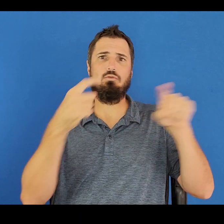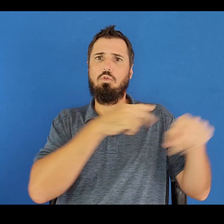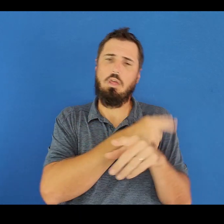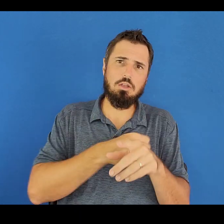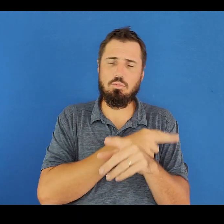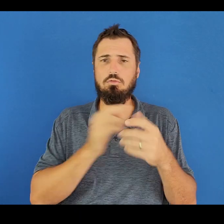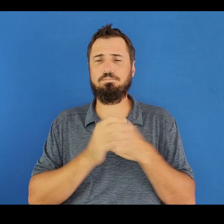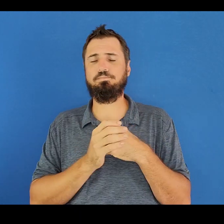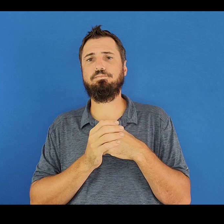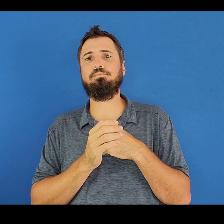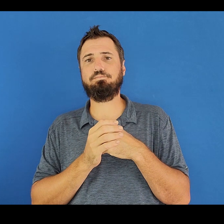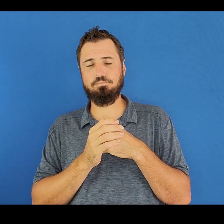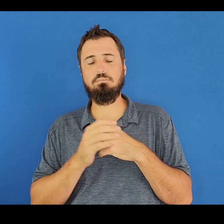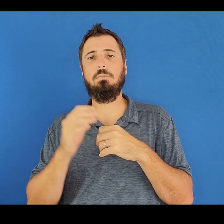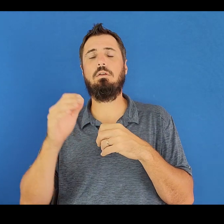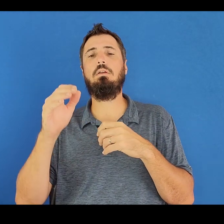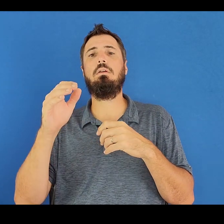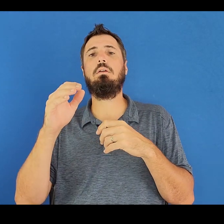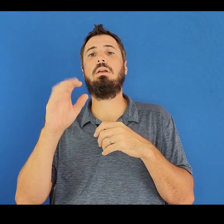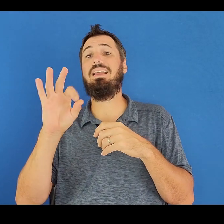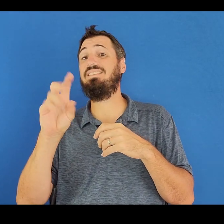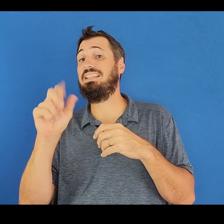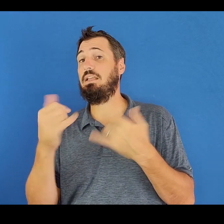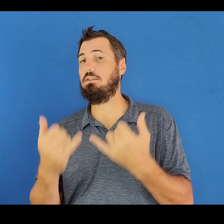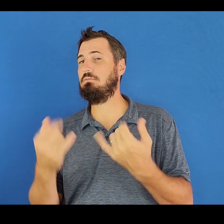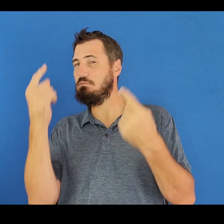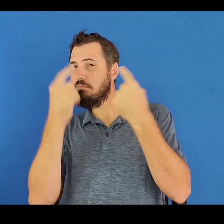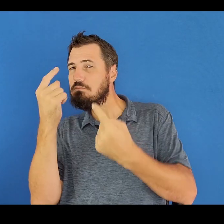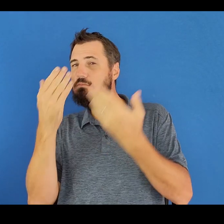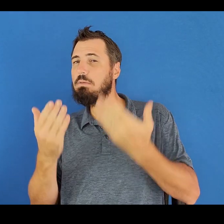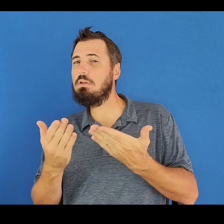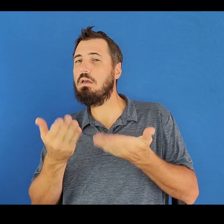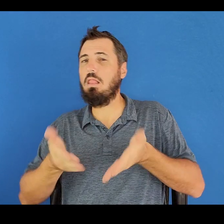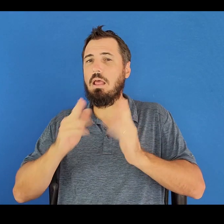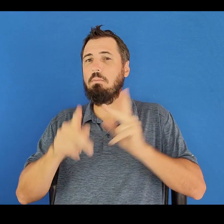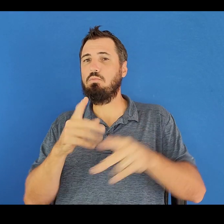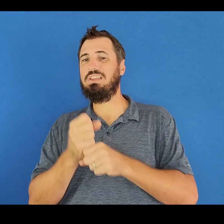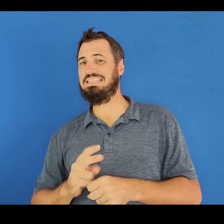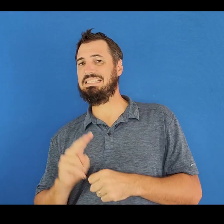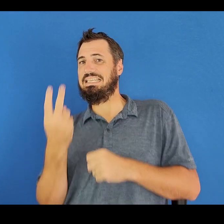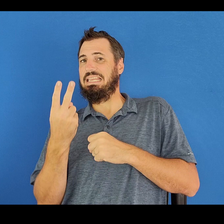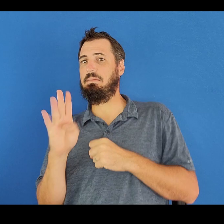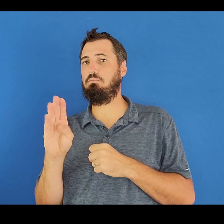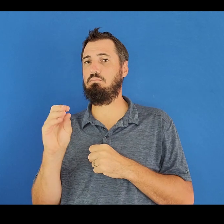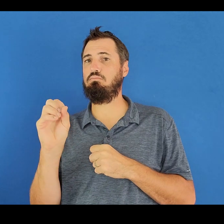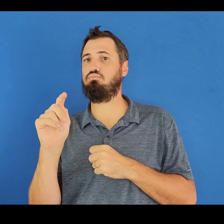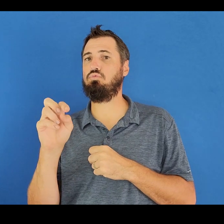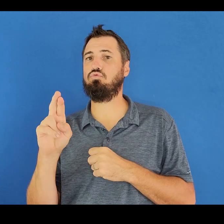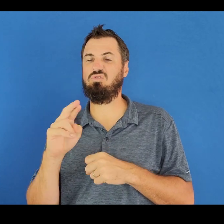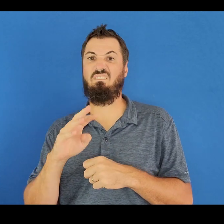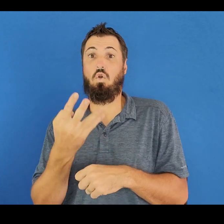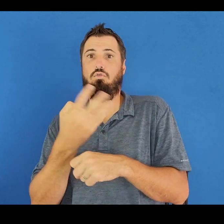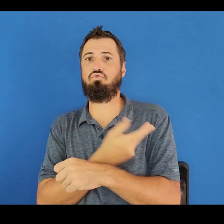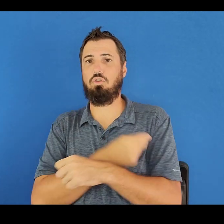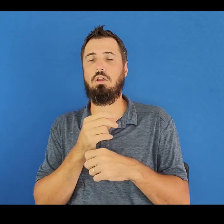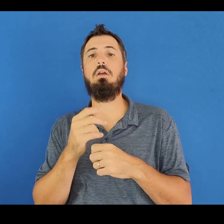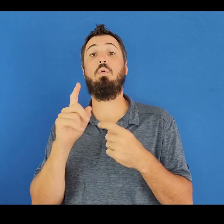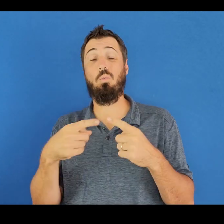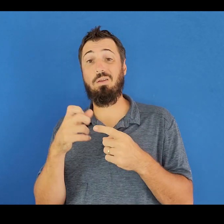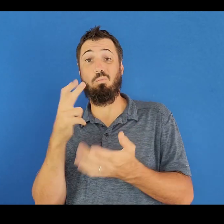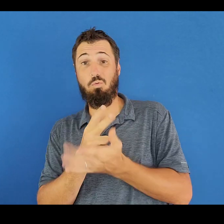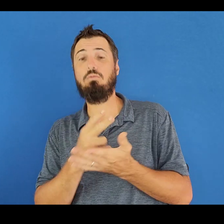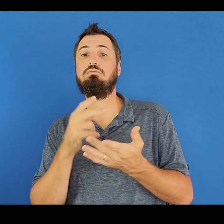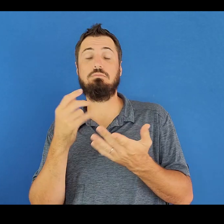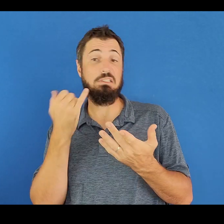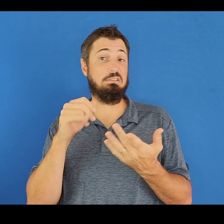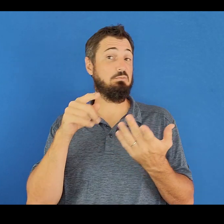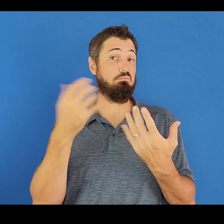The FDA is currently considering recommendations for second boosters. When those recommendations are finalized, those who are eligible should get their second booster. Stay